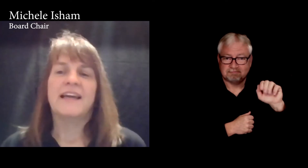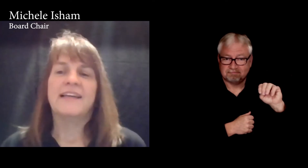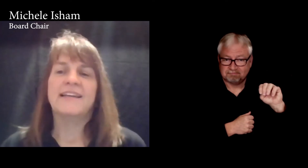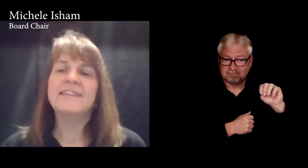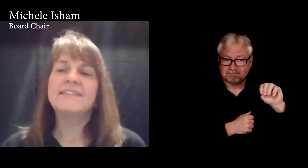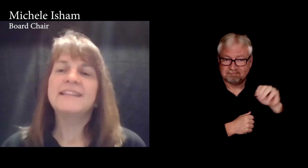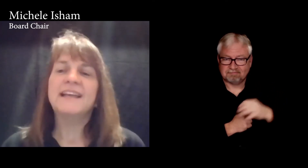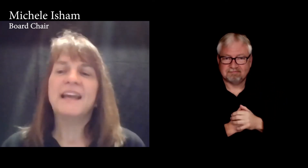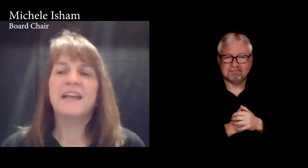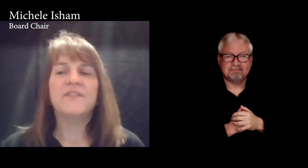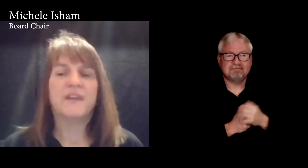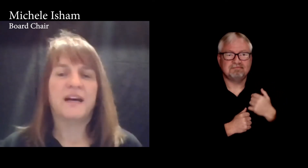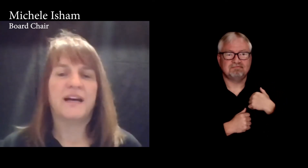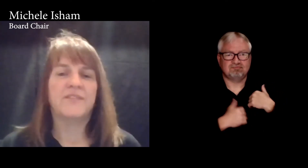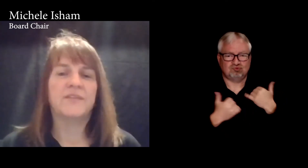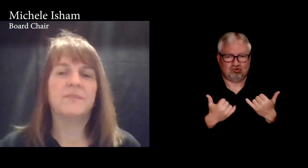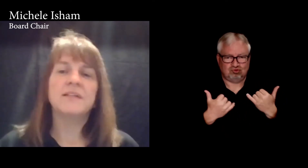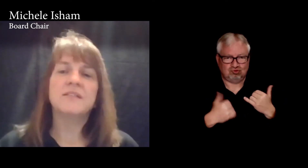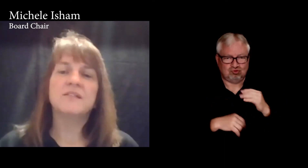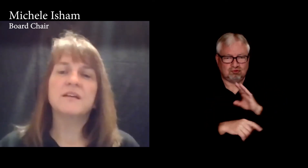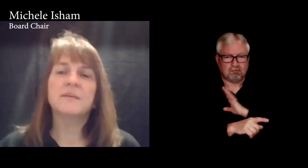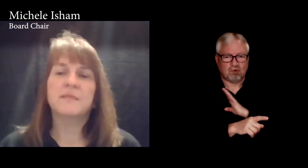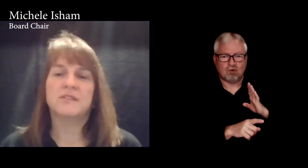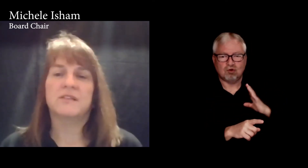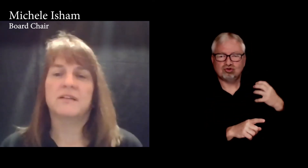In 1985, the Minnesota Commission